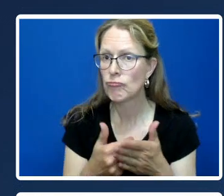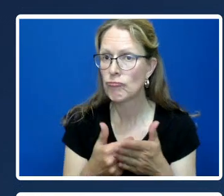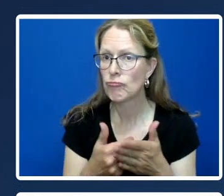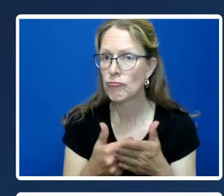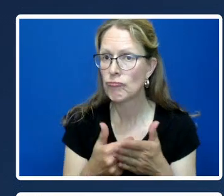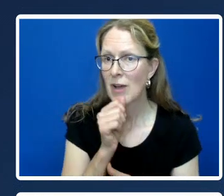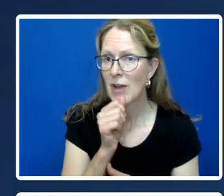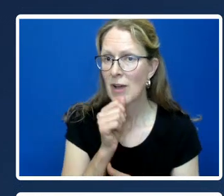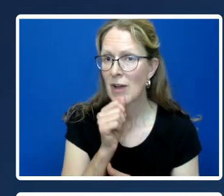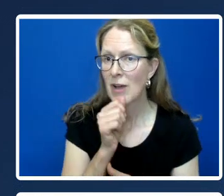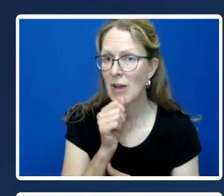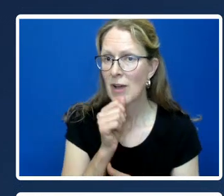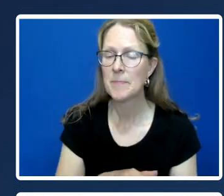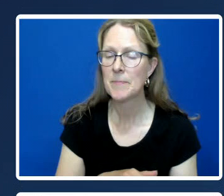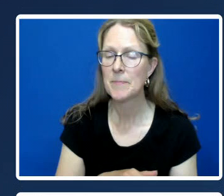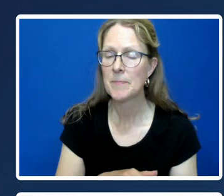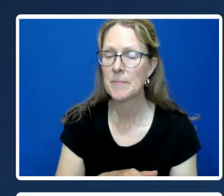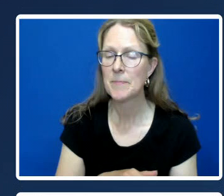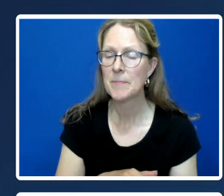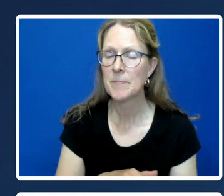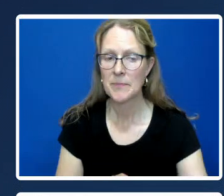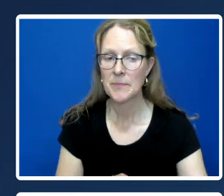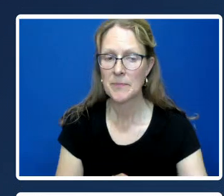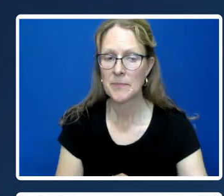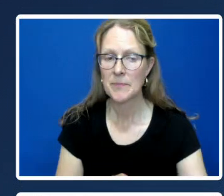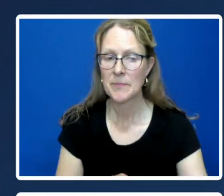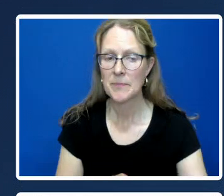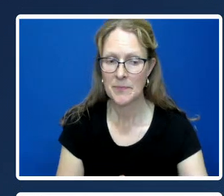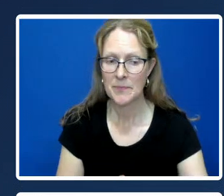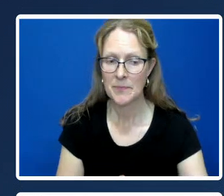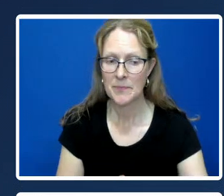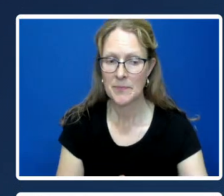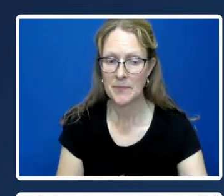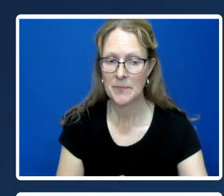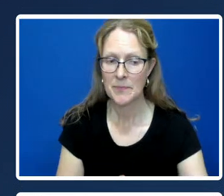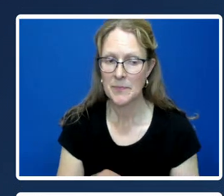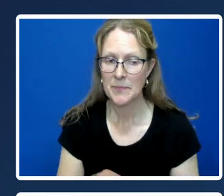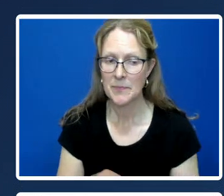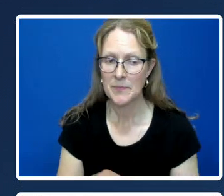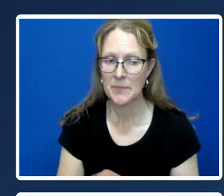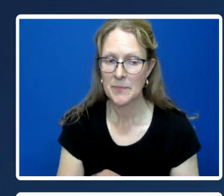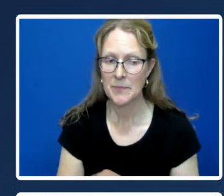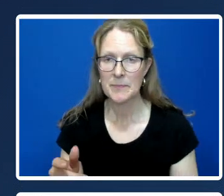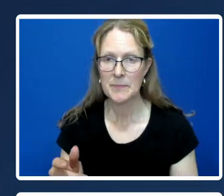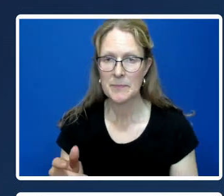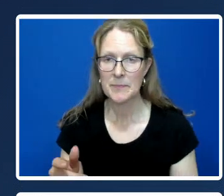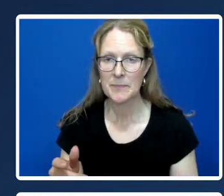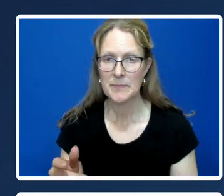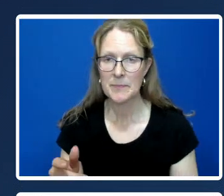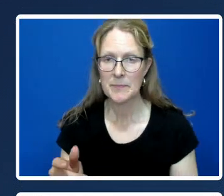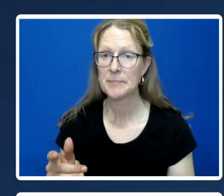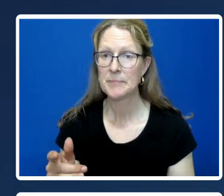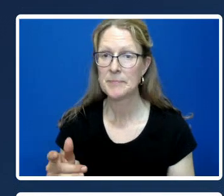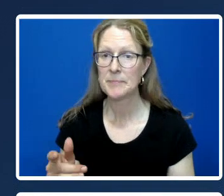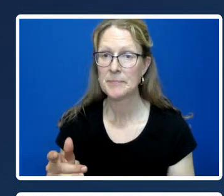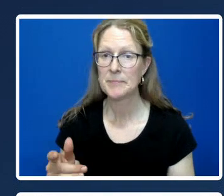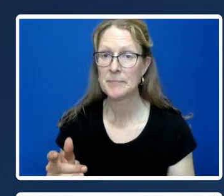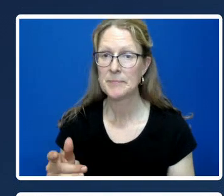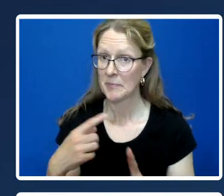spent time. In addition, this project was funded by National Park Service. So, we did partner